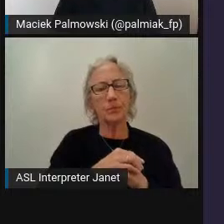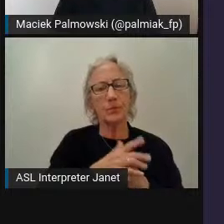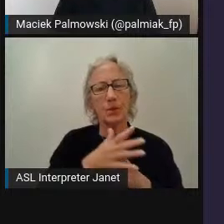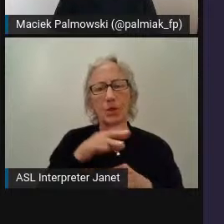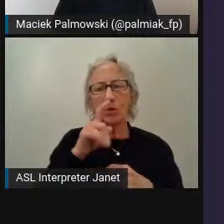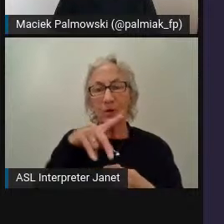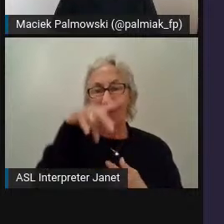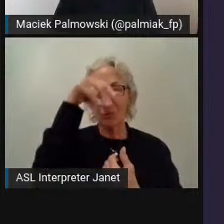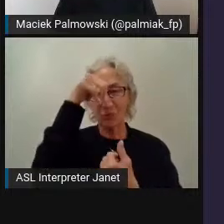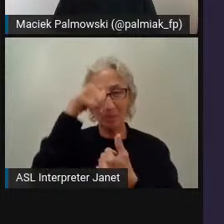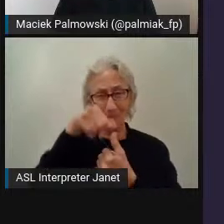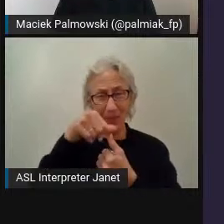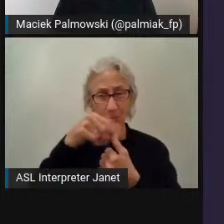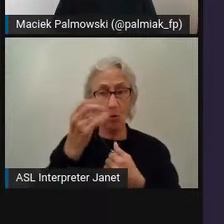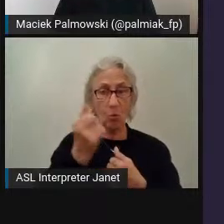On the other